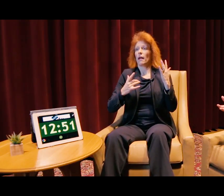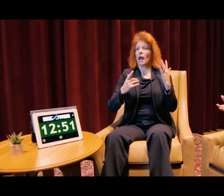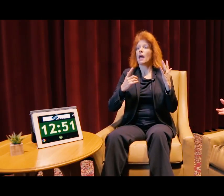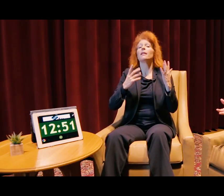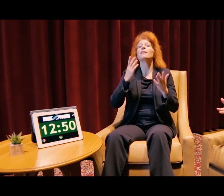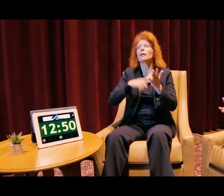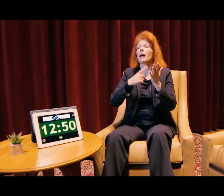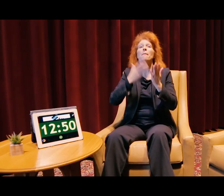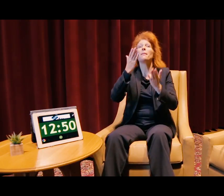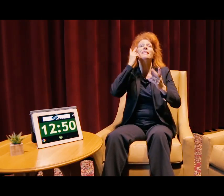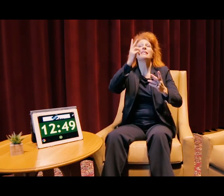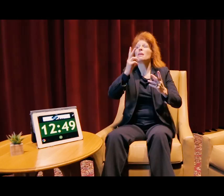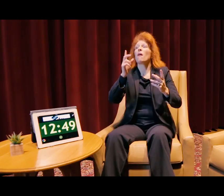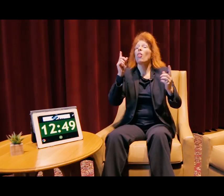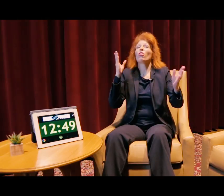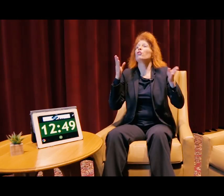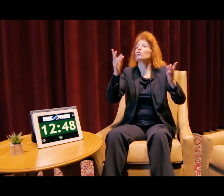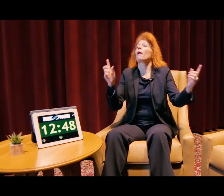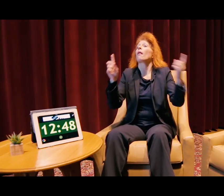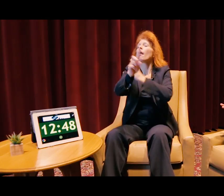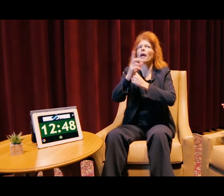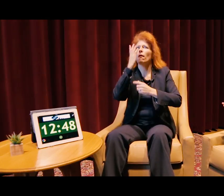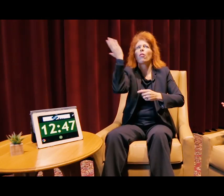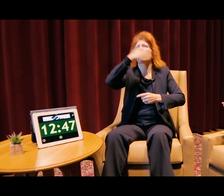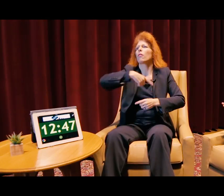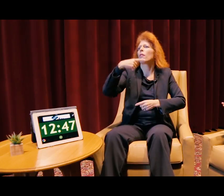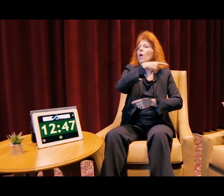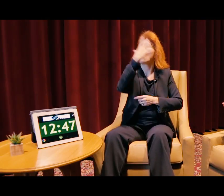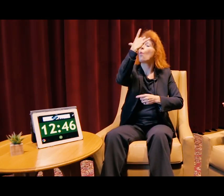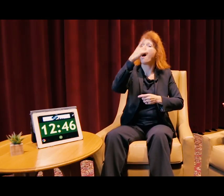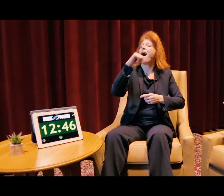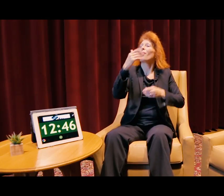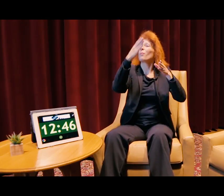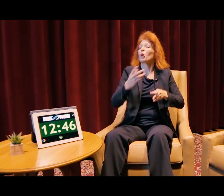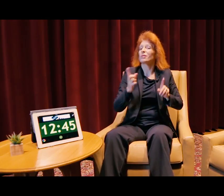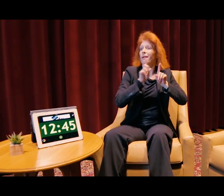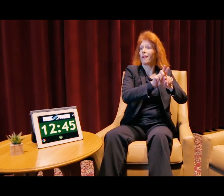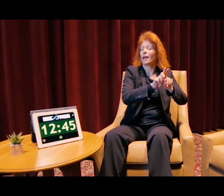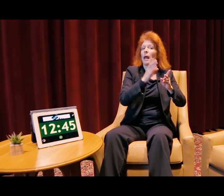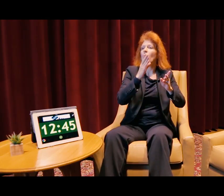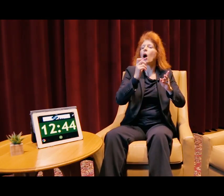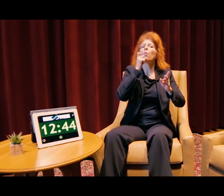on the street and may not recognize them because the person that they're with is... Or may not acknowledge them, if you will,